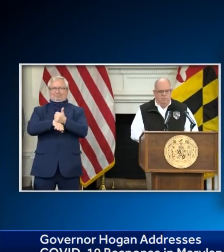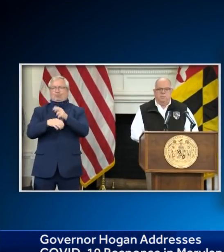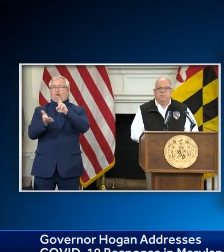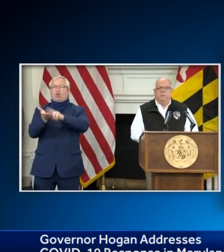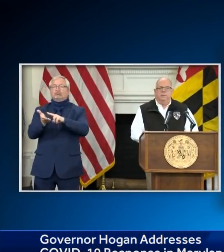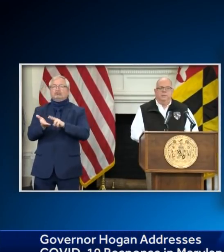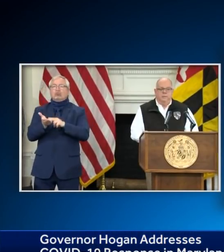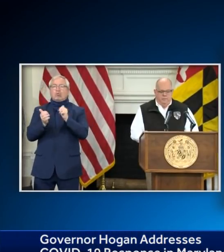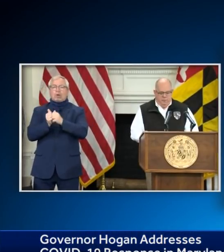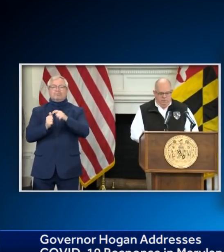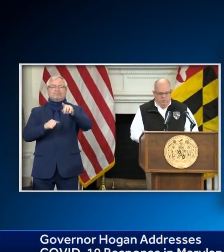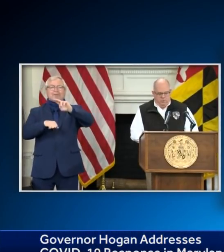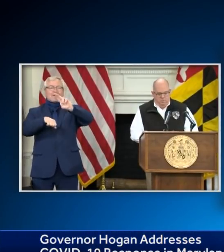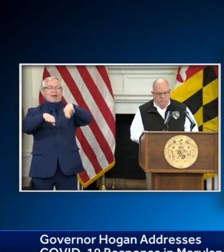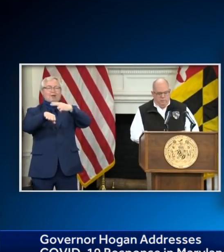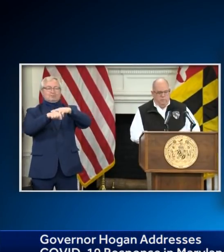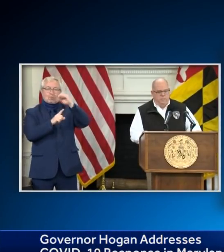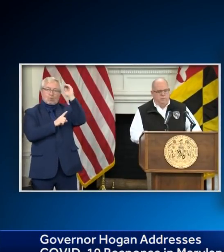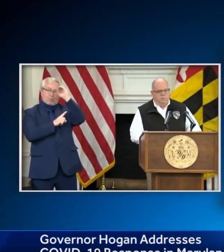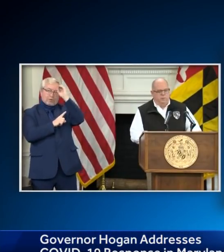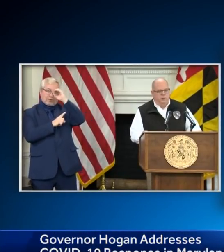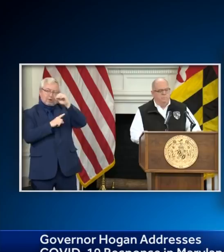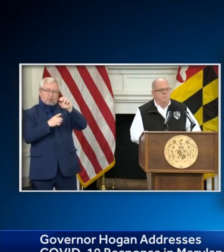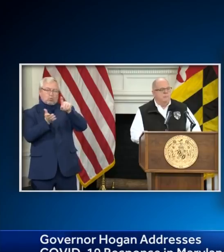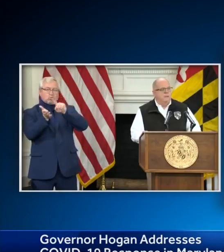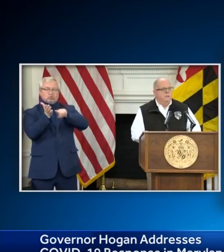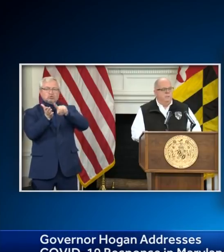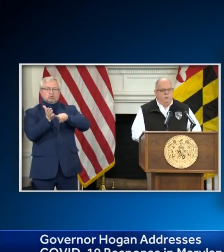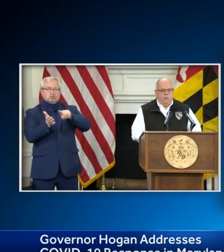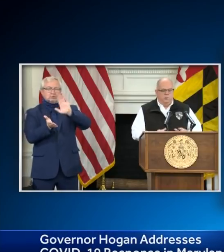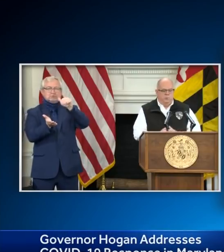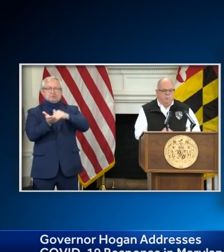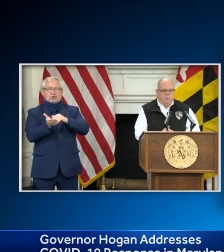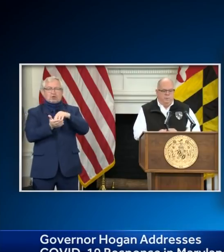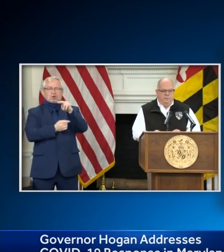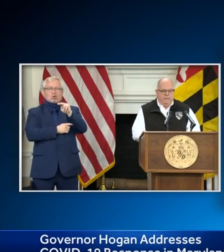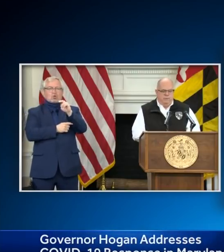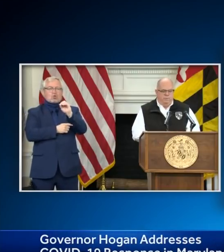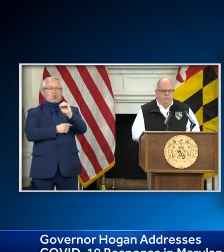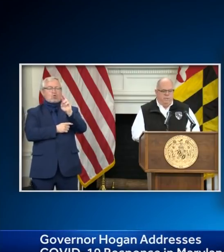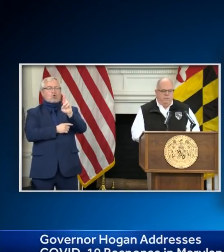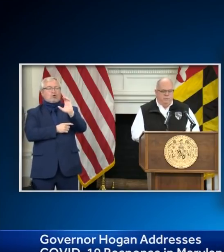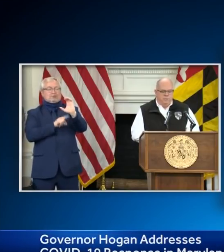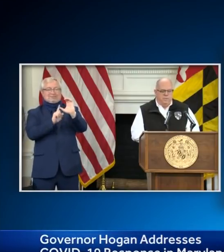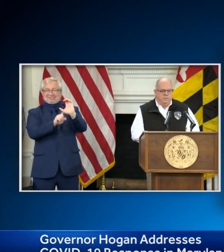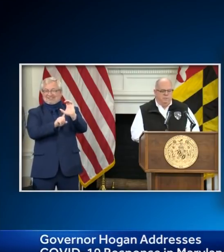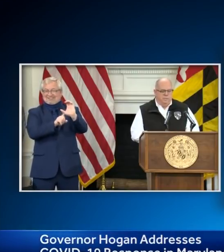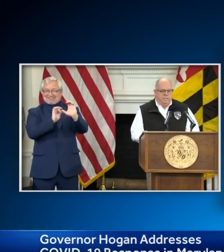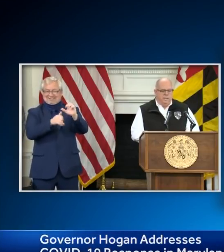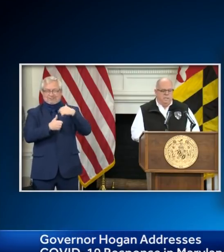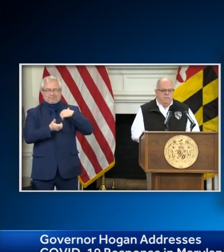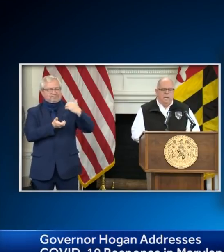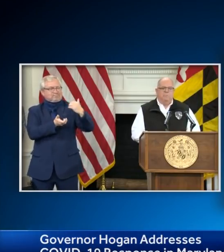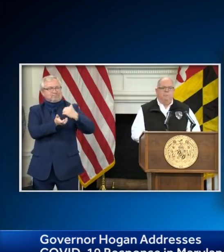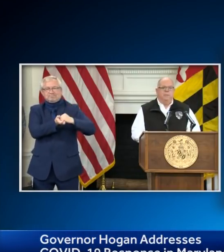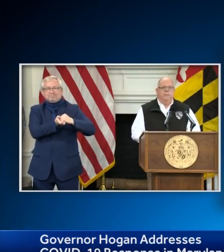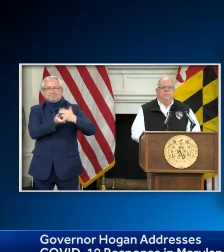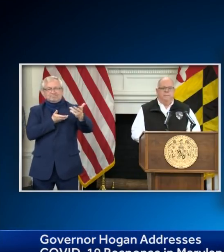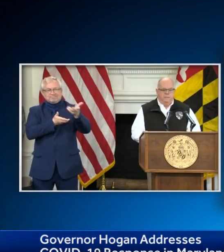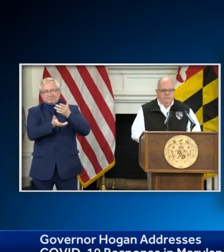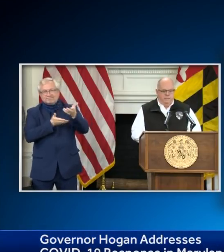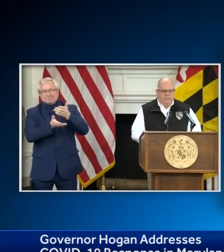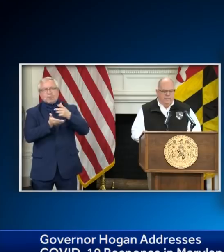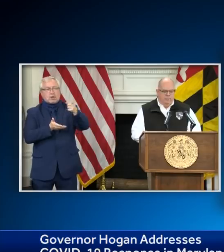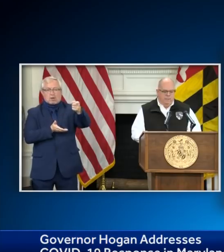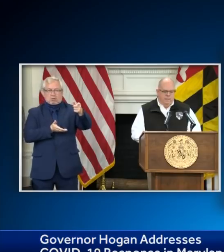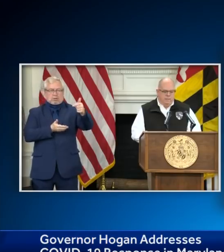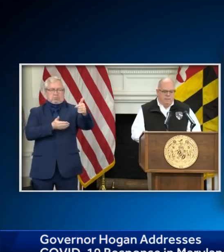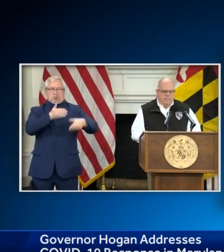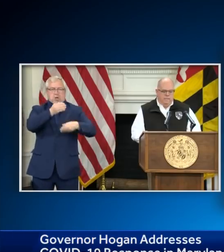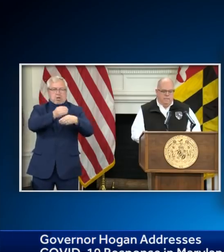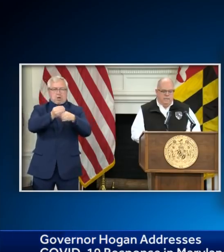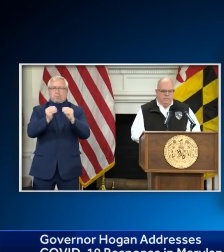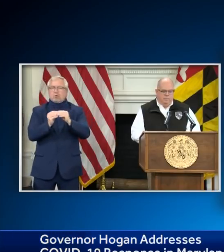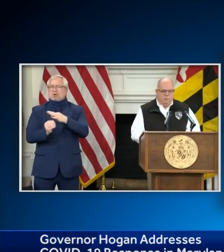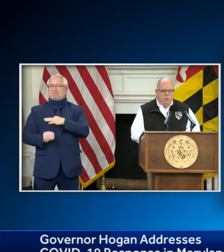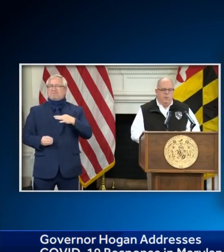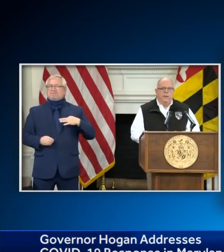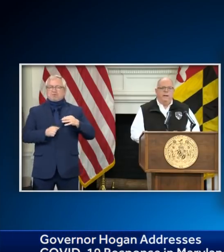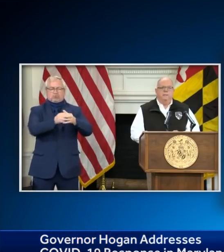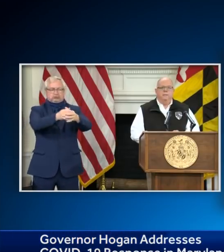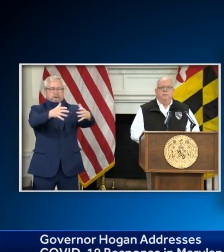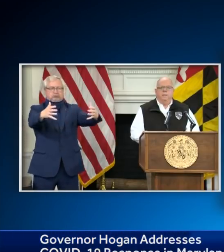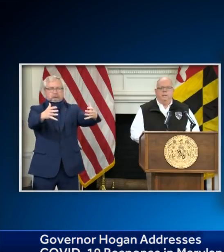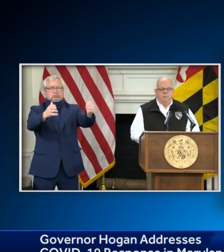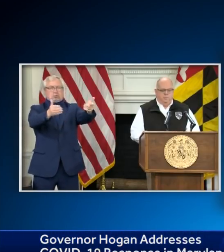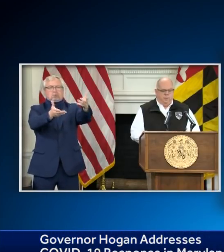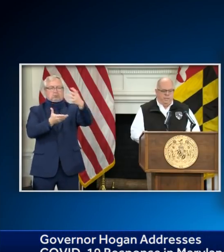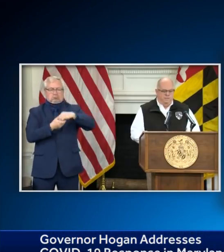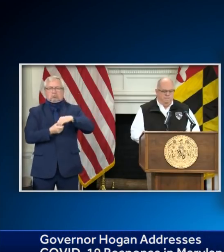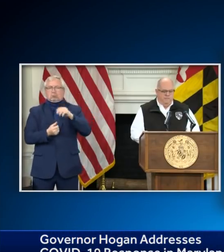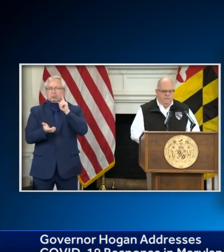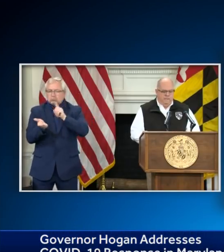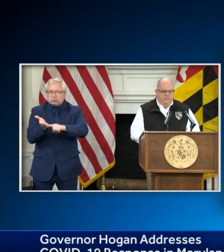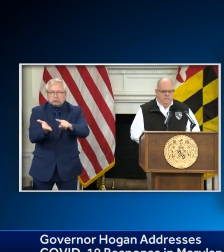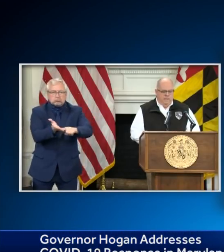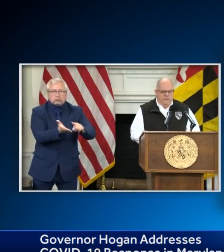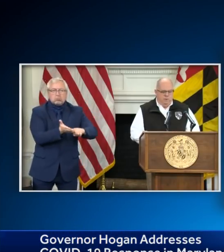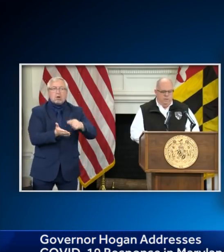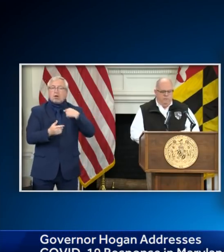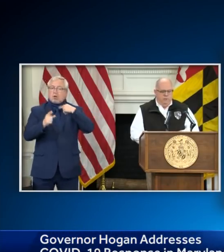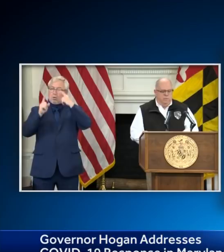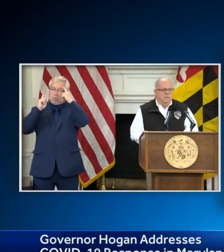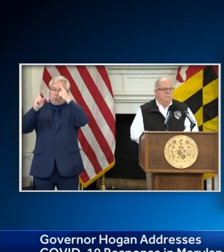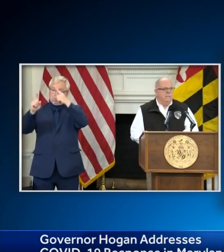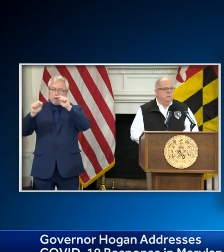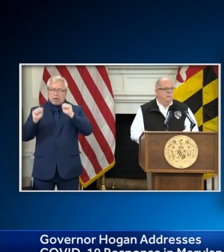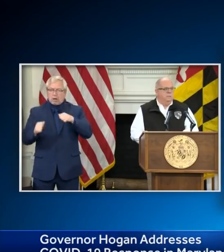WE HAVE EXECUTED A CONTRACT WITH THE NATIONAL OPINION RESEARCH CENTER, THE NATION’S OLDEST AND LARGEST UNIVERSITY-BASED RESEARCH FIRM, TO QUADRUPLE OUR DISEASE CAPABILITY, ENABLING US